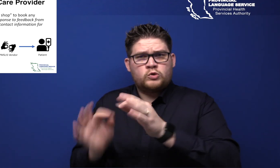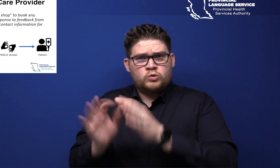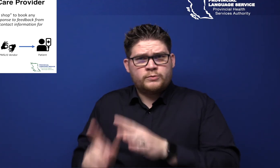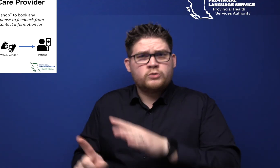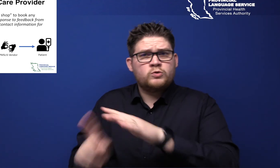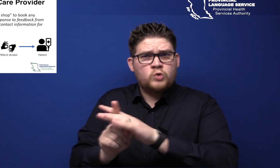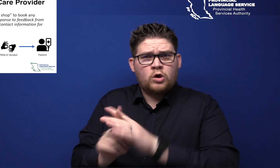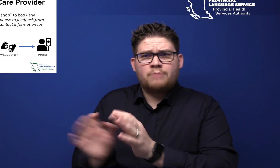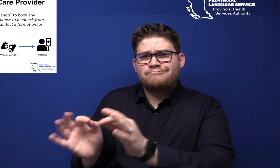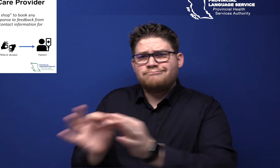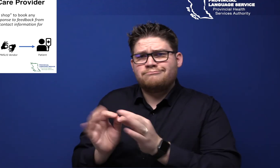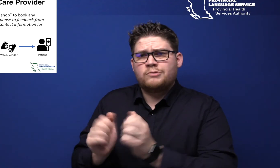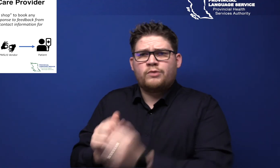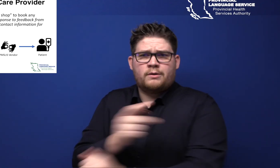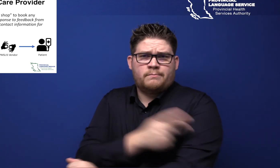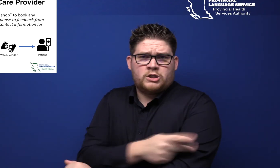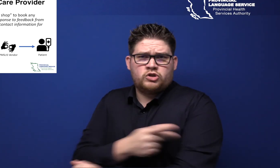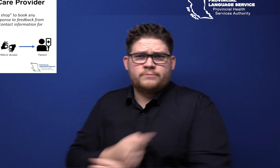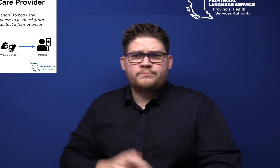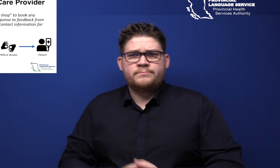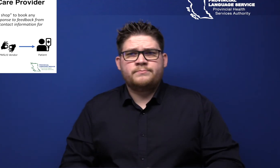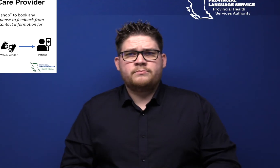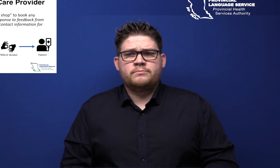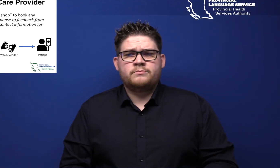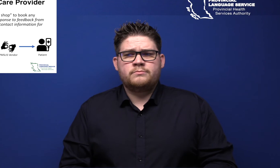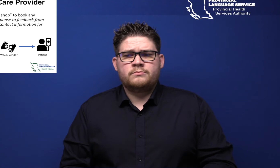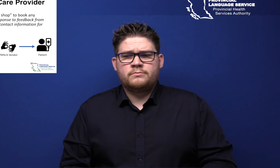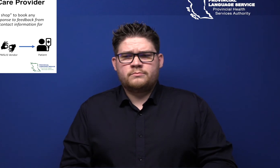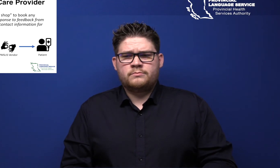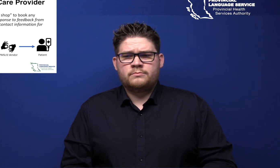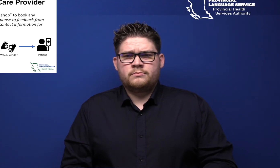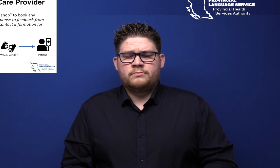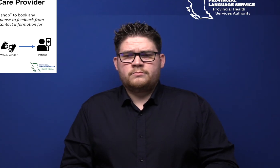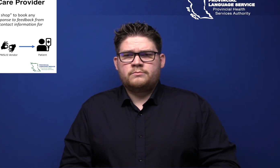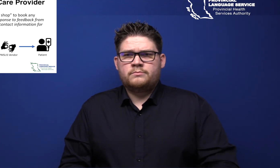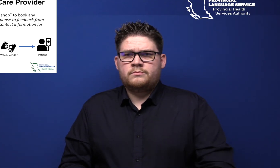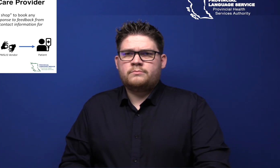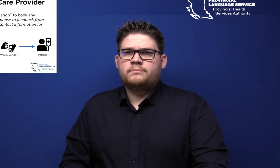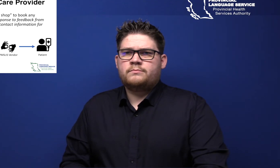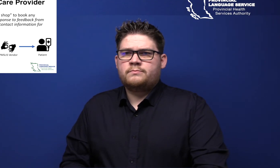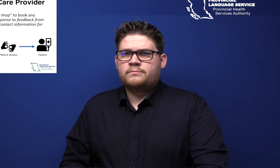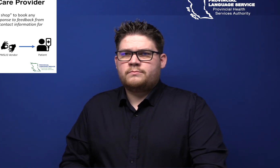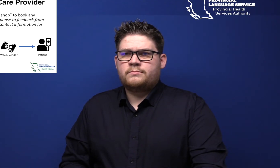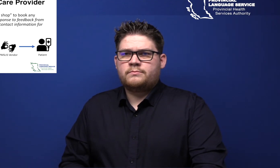THE AGENCY WILL LOOK TO FIND AN INTERPRETER. THE INTERPRETER WOULD THEN SHOW UP AT THE APPOINTMENT.